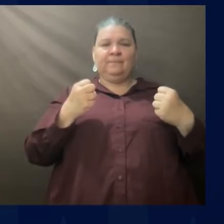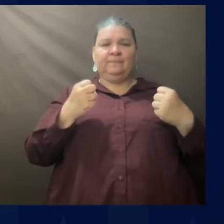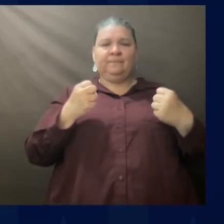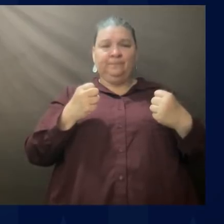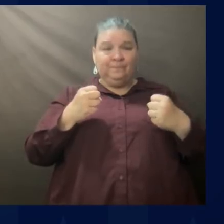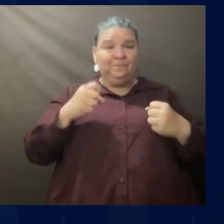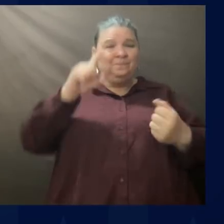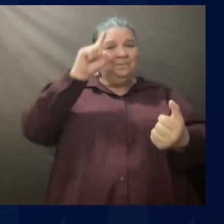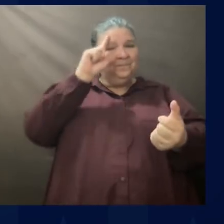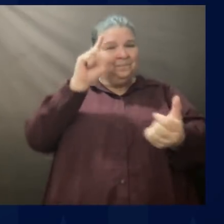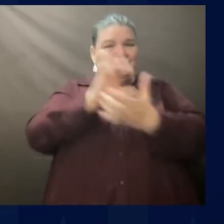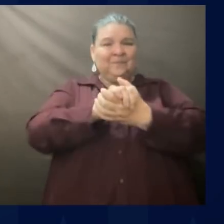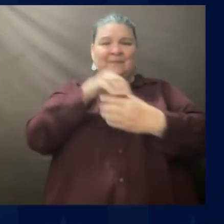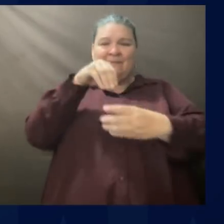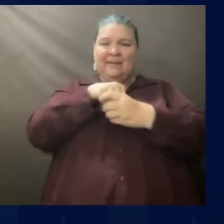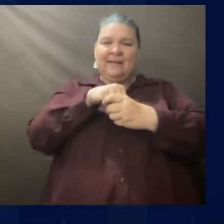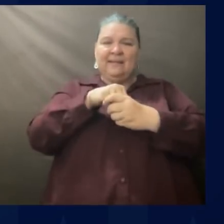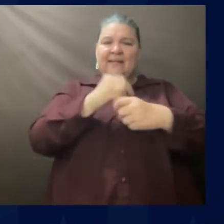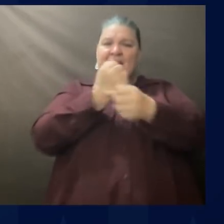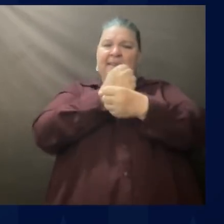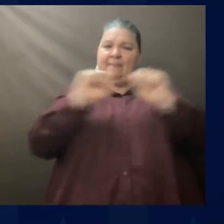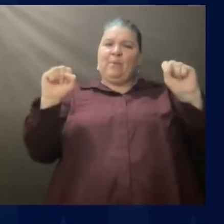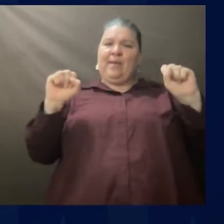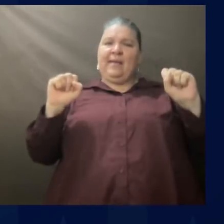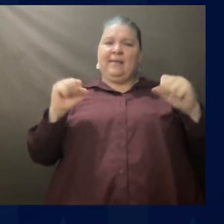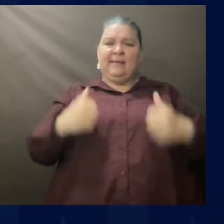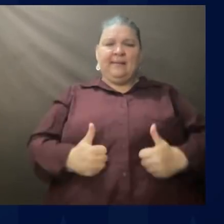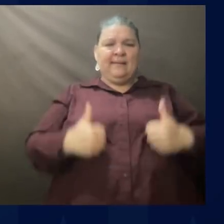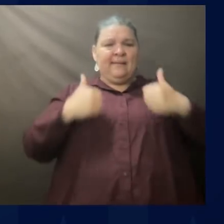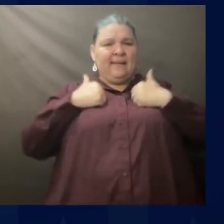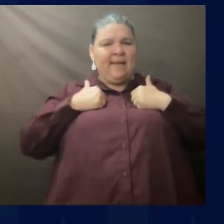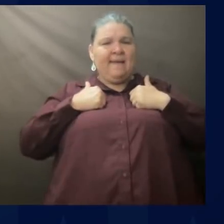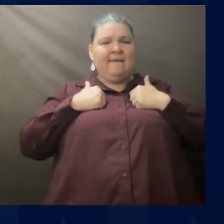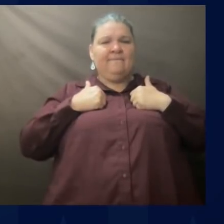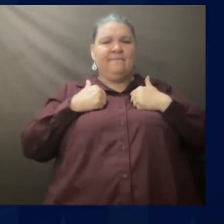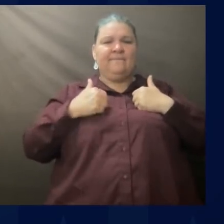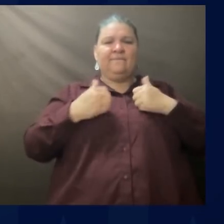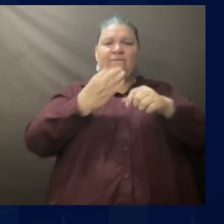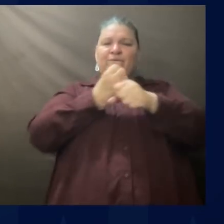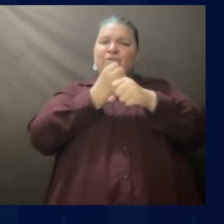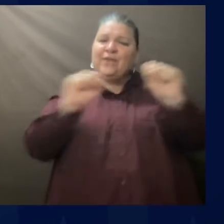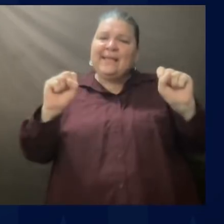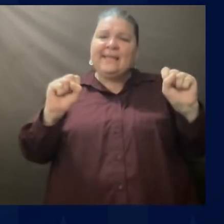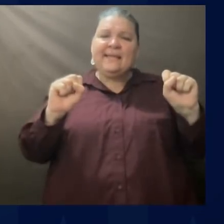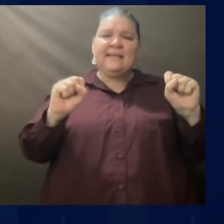And so a part of them is still with us no matter how long ago we lost them.